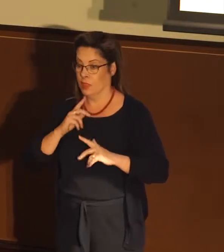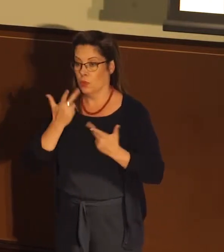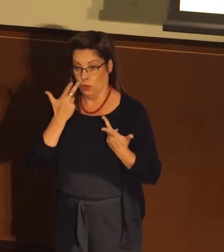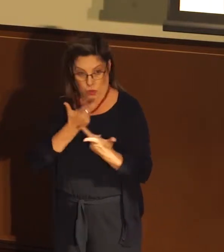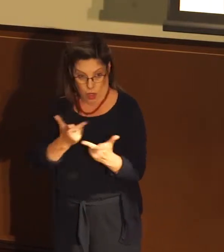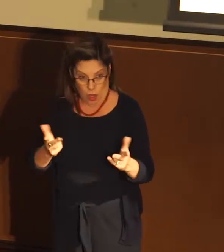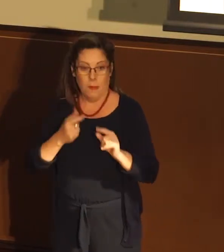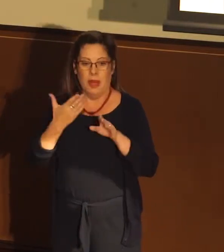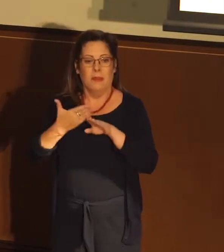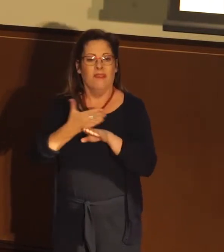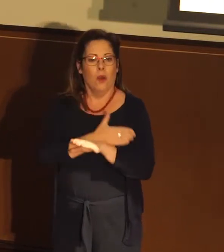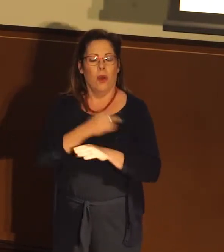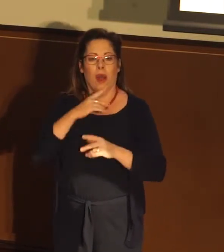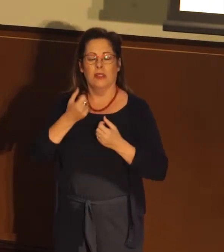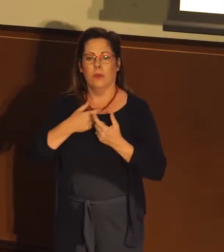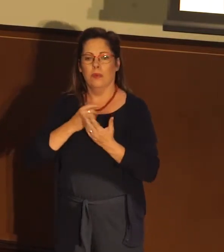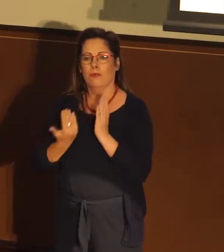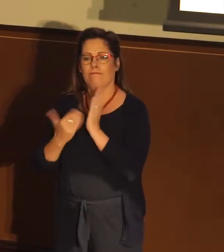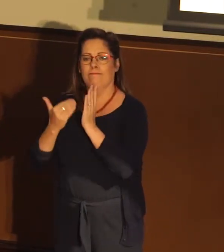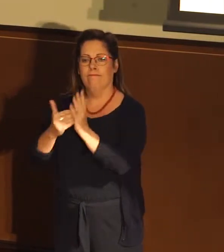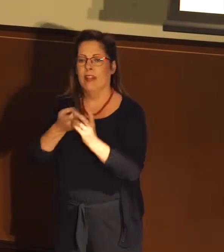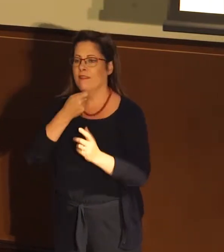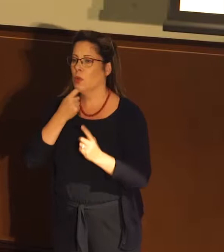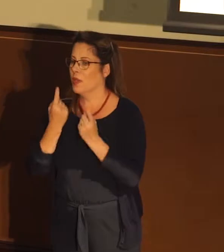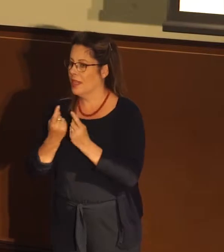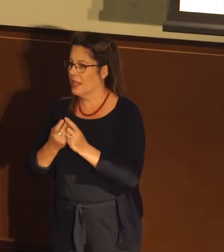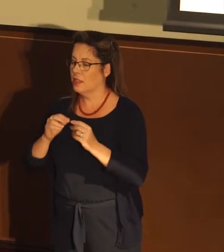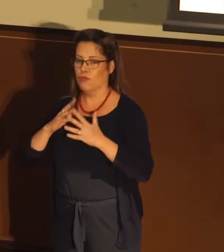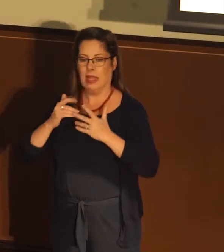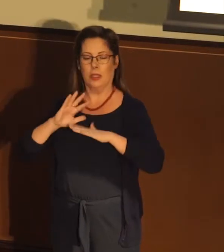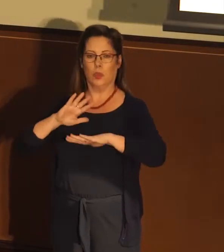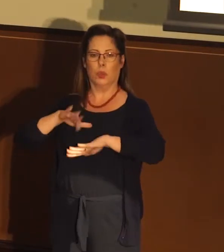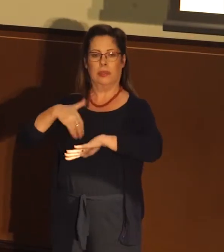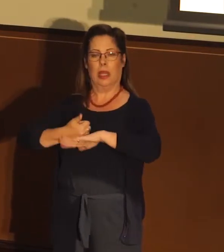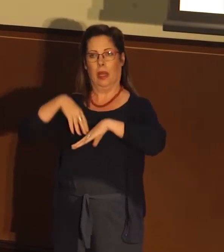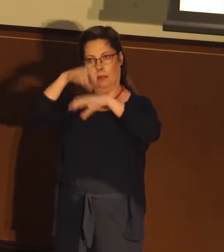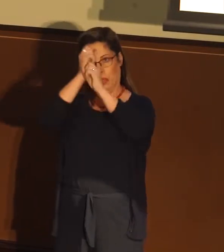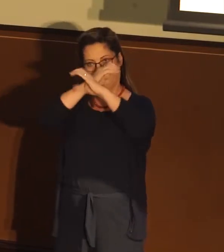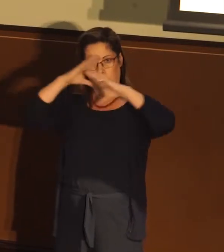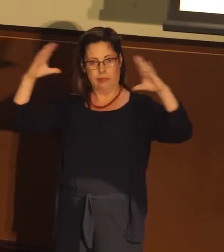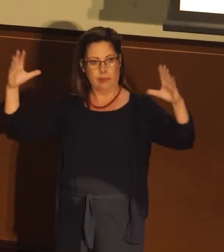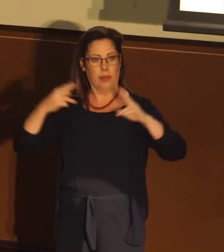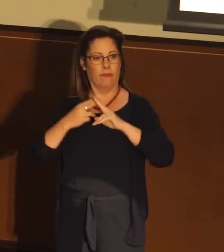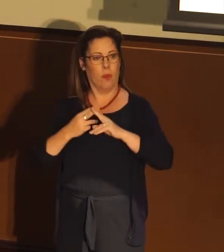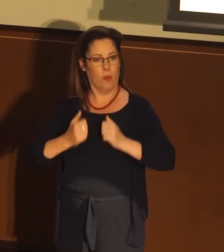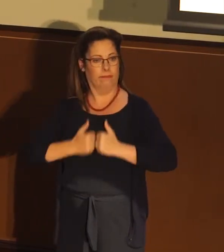I'd just like to cover off a couple of things, probably, which might set the scene a little bit for how Bunnings is and why we do what we do,